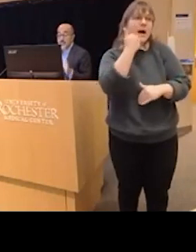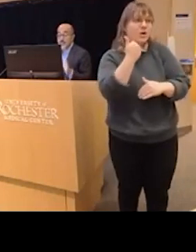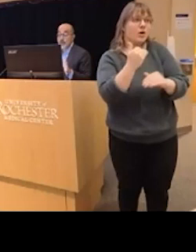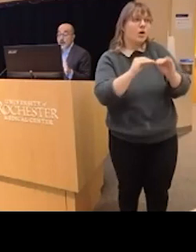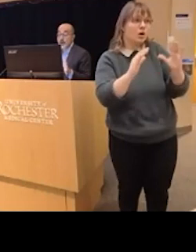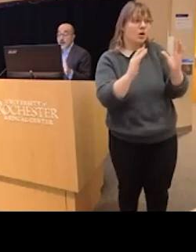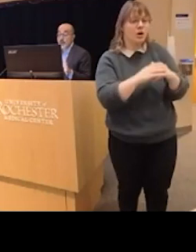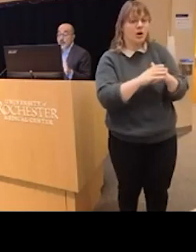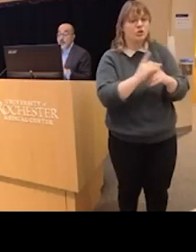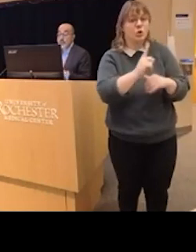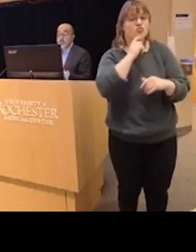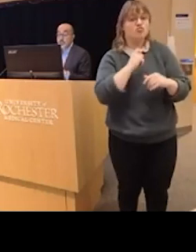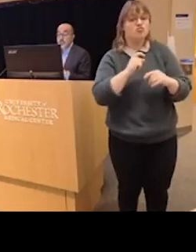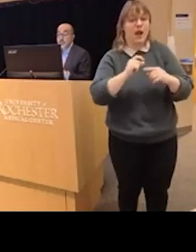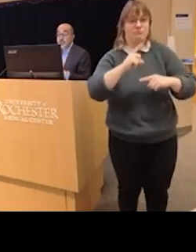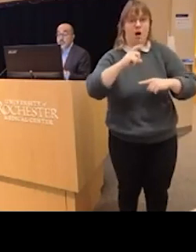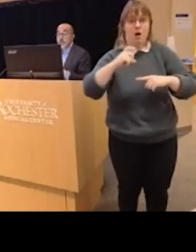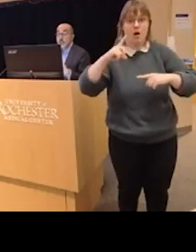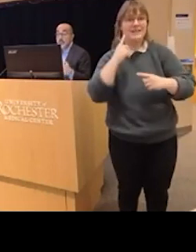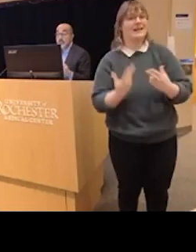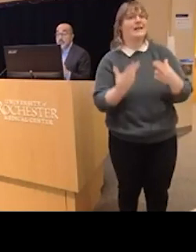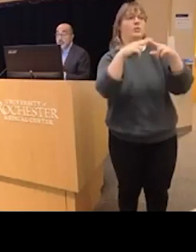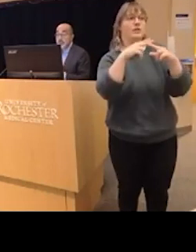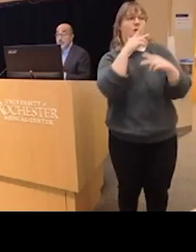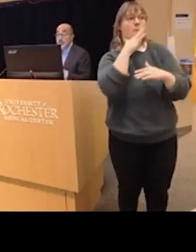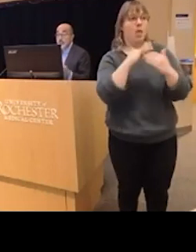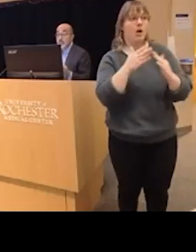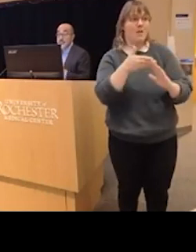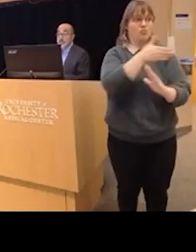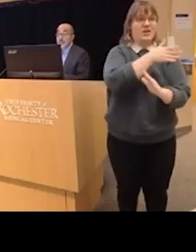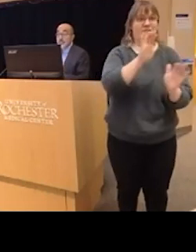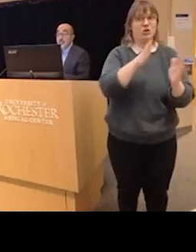this red bar are the increases in cerebral blood flow prev versus Post in the low versus high pain